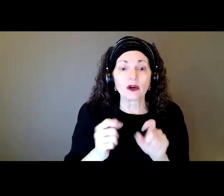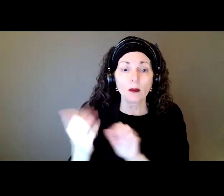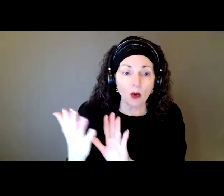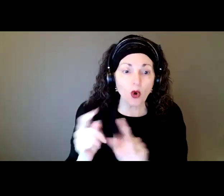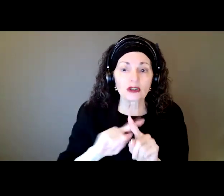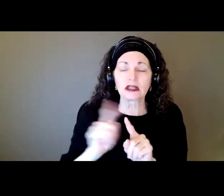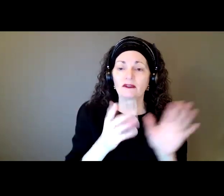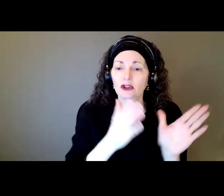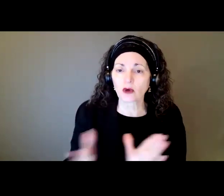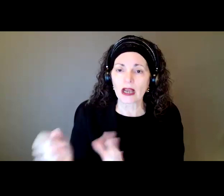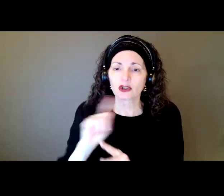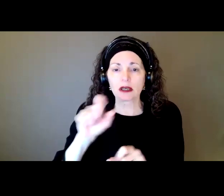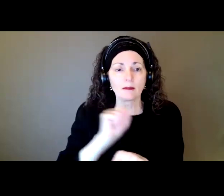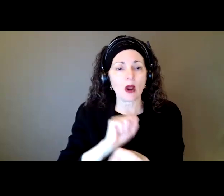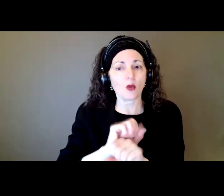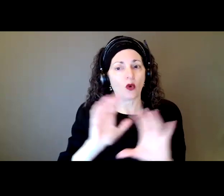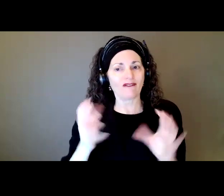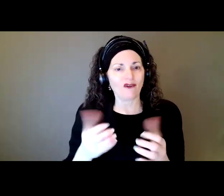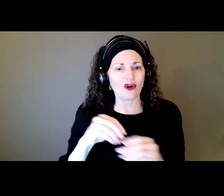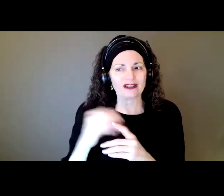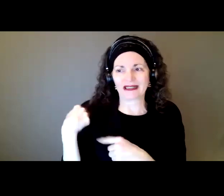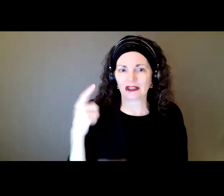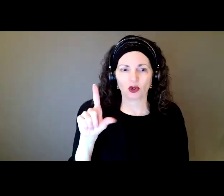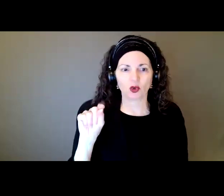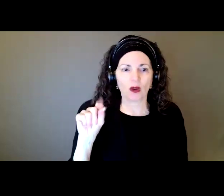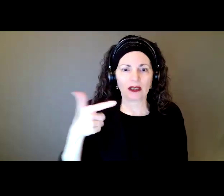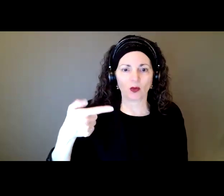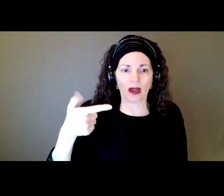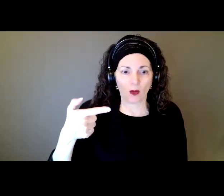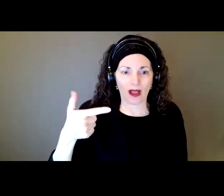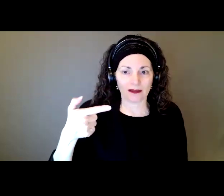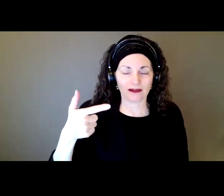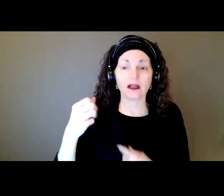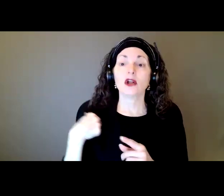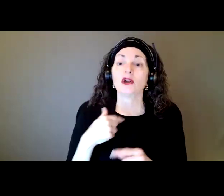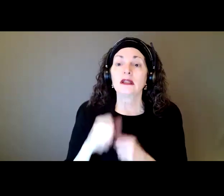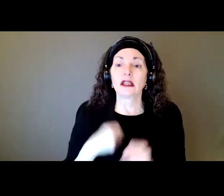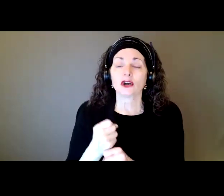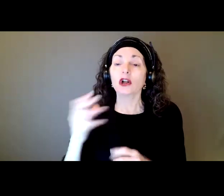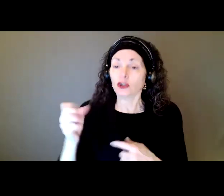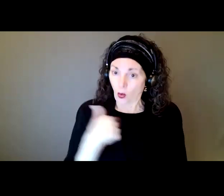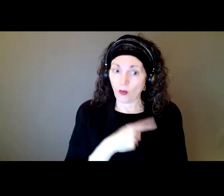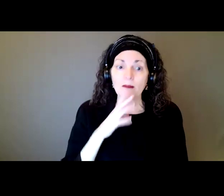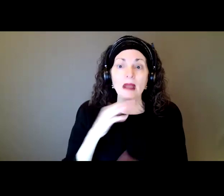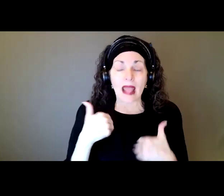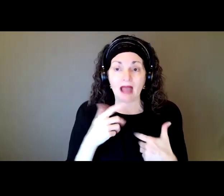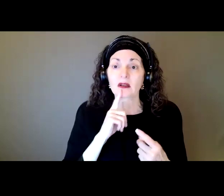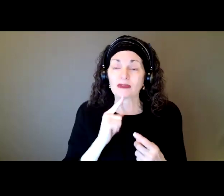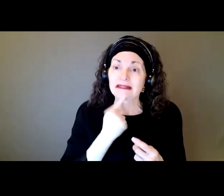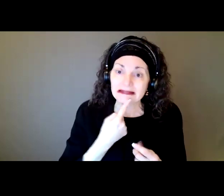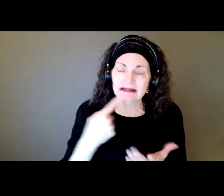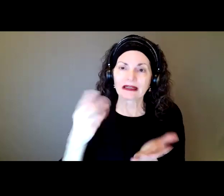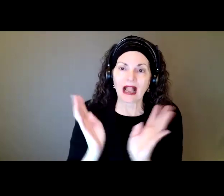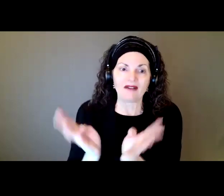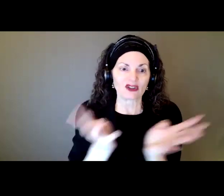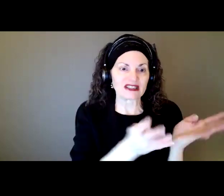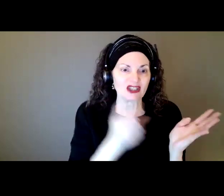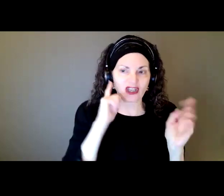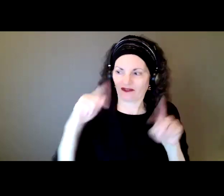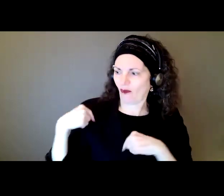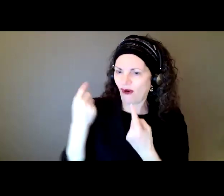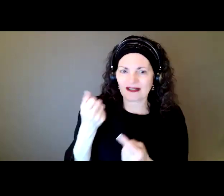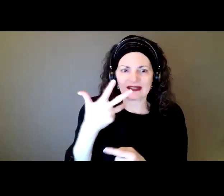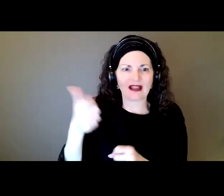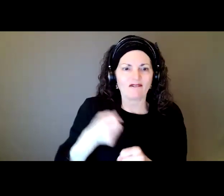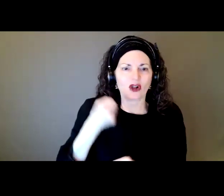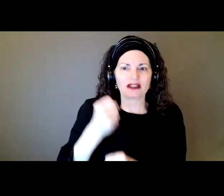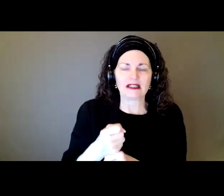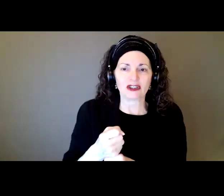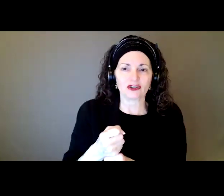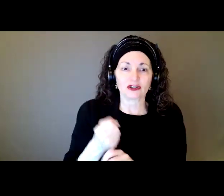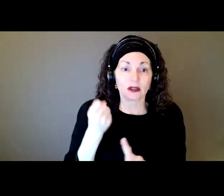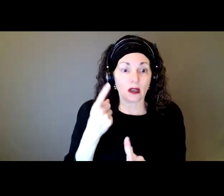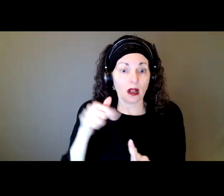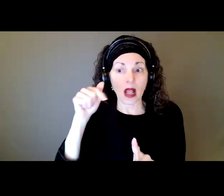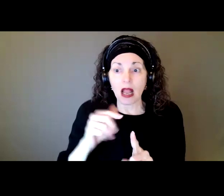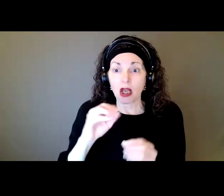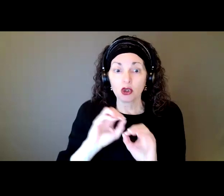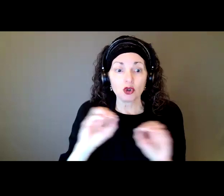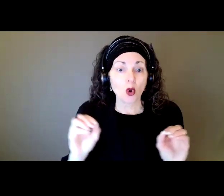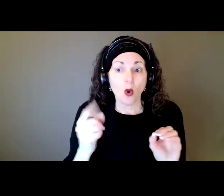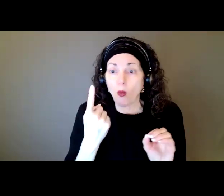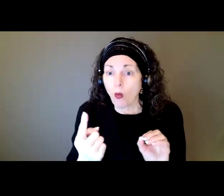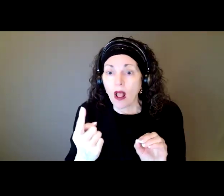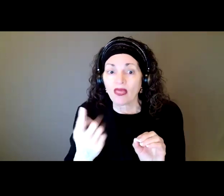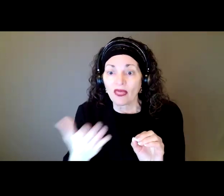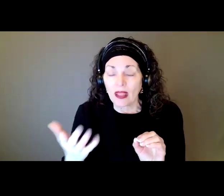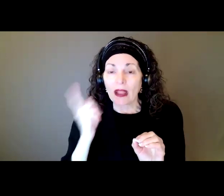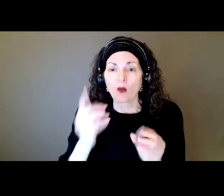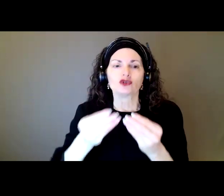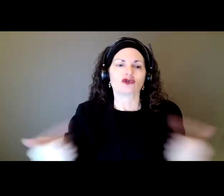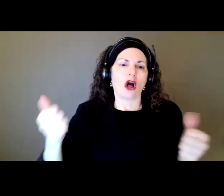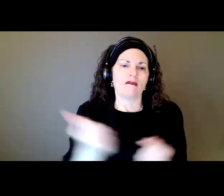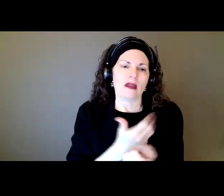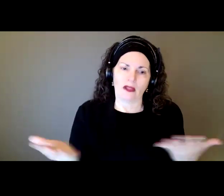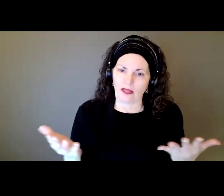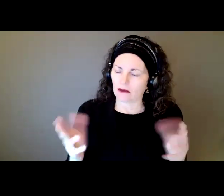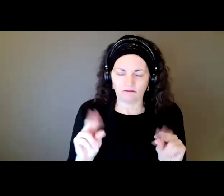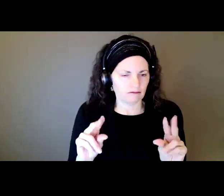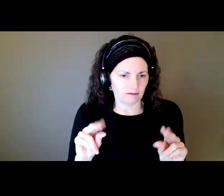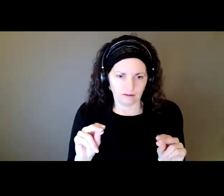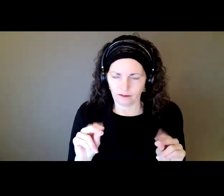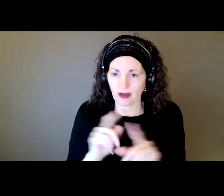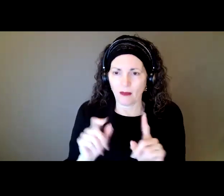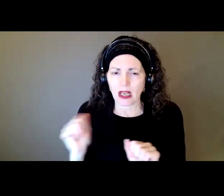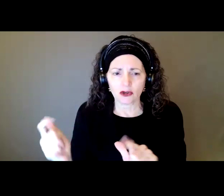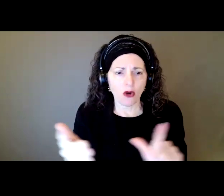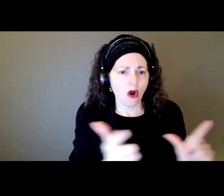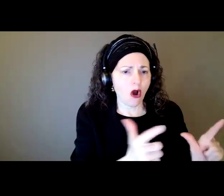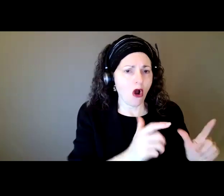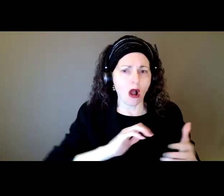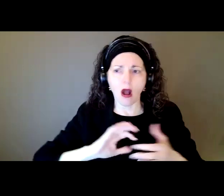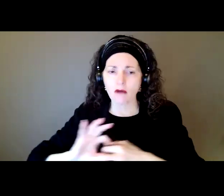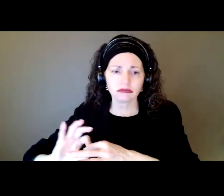in 2021. So you can see that we've been having some really dedicated conversations about this issue for the last several years. None of these issues are going to be the single thing that solves the direct workforce crisis. But this is all. In the name of publishing tools